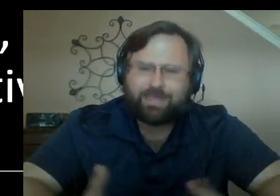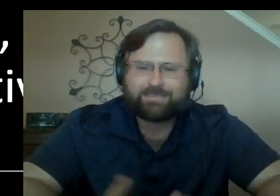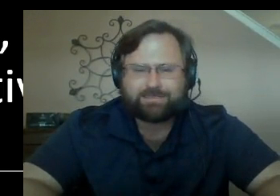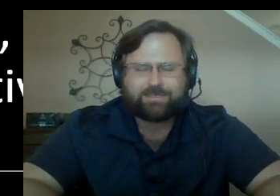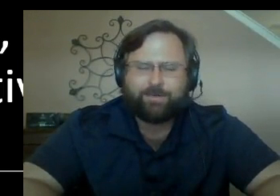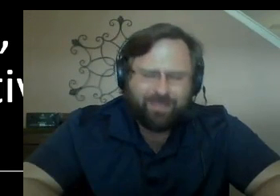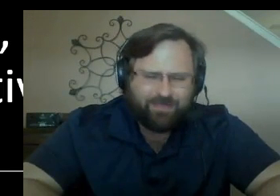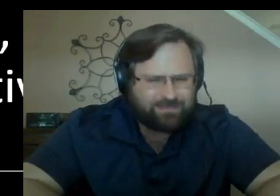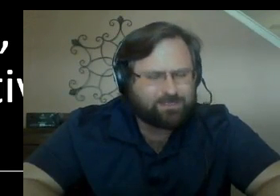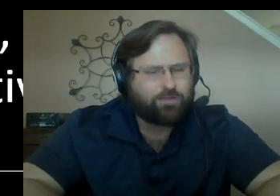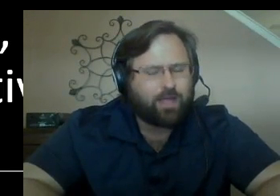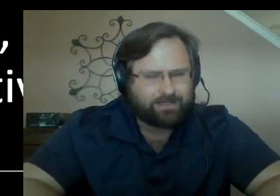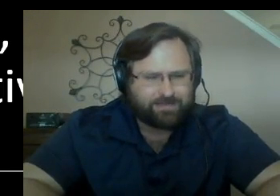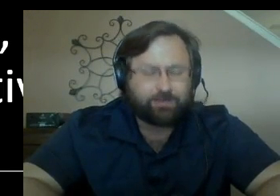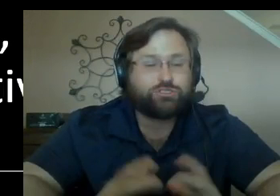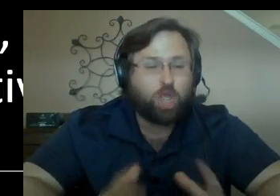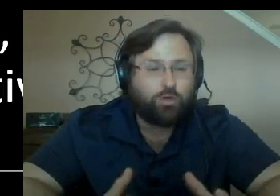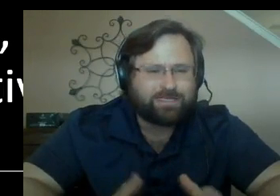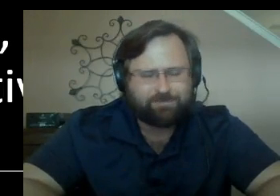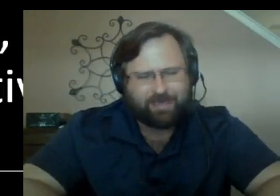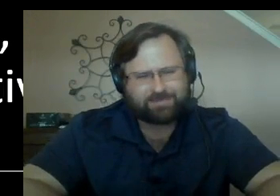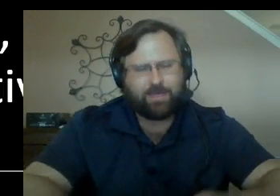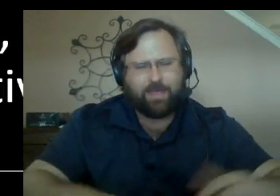places and this is called the concept of token space